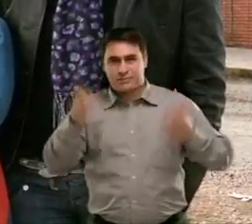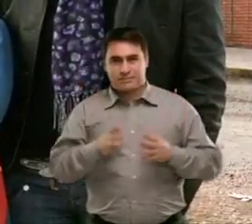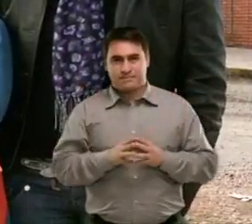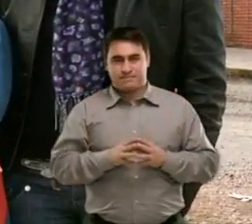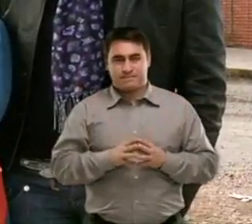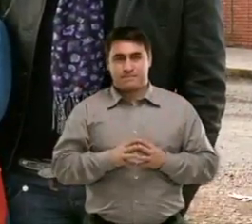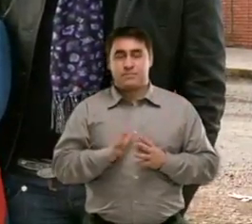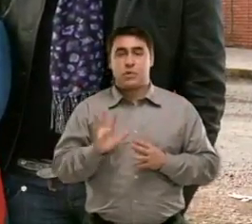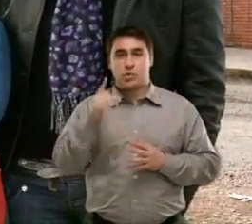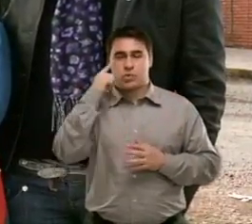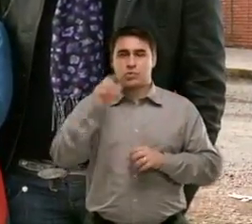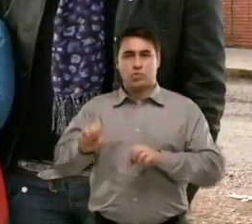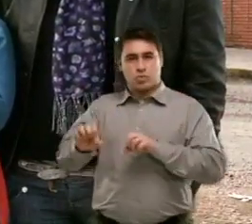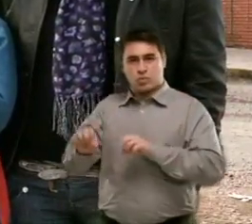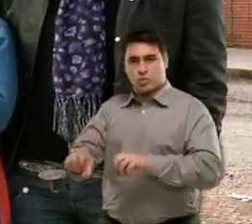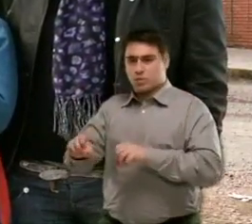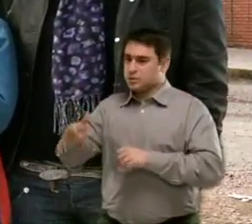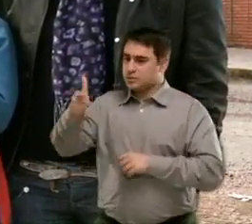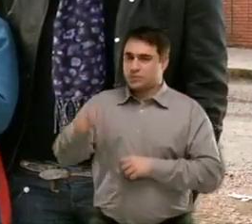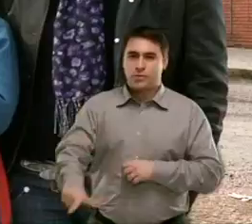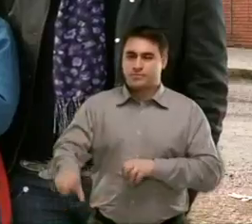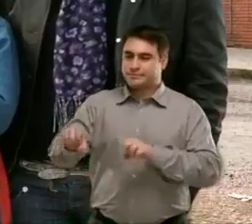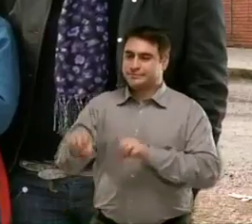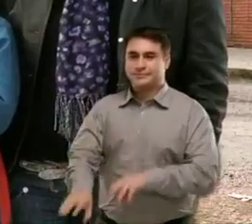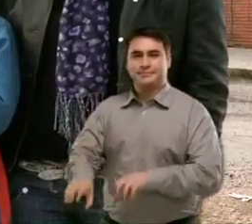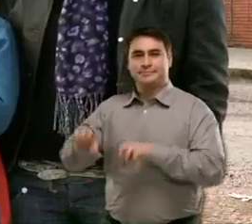Then, we had to teach him all over again. (WELLINGTON DA SILVA DUTRA) Everything from putting his clothes on, identify furniture, (WELLINGTON DA SILVA DUTRA)